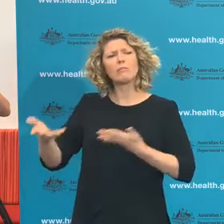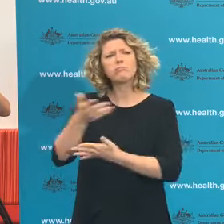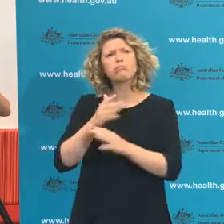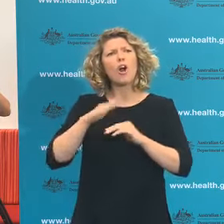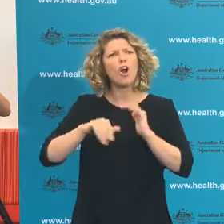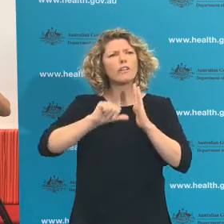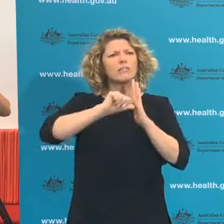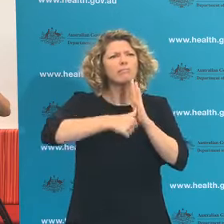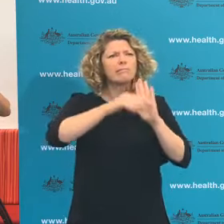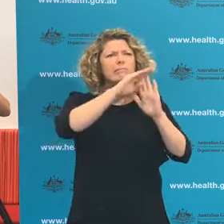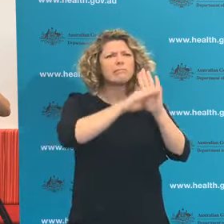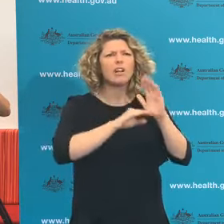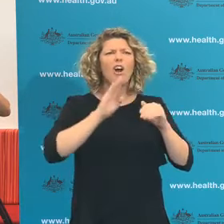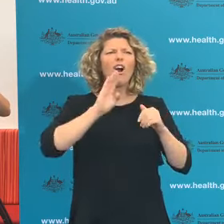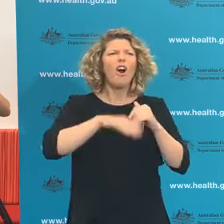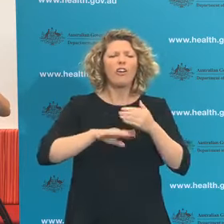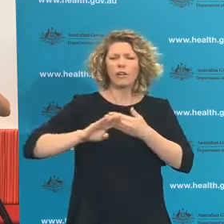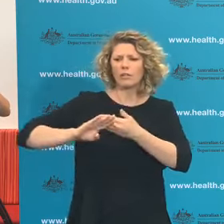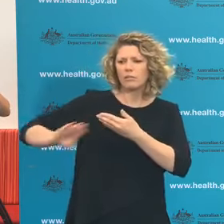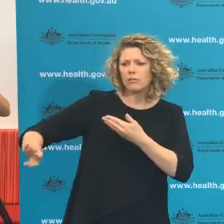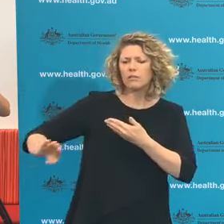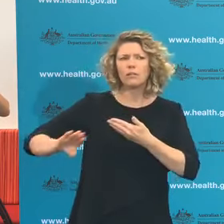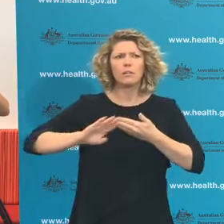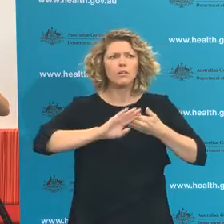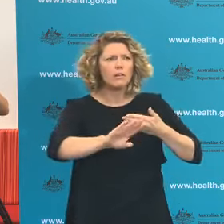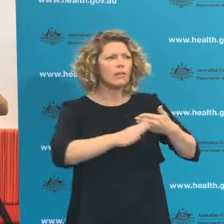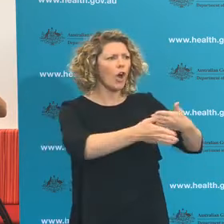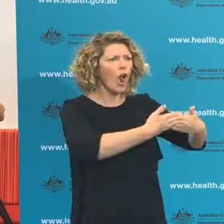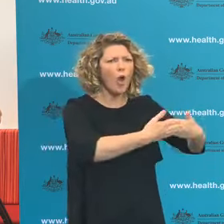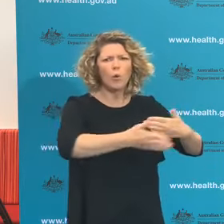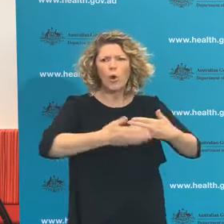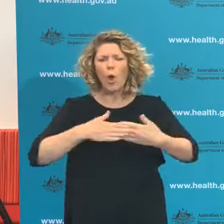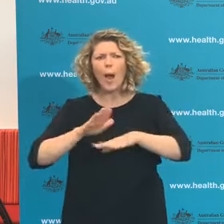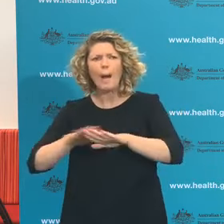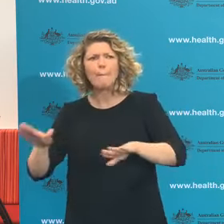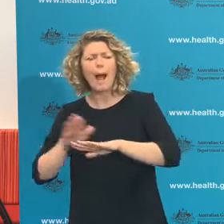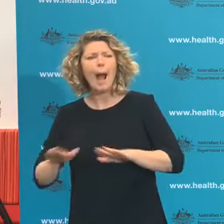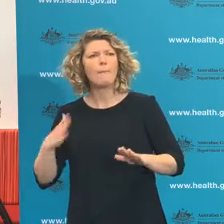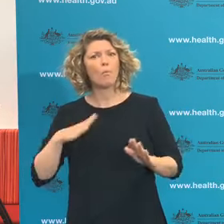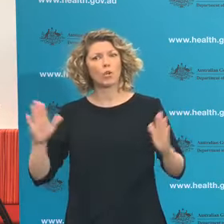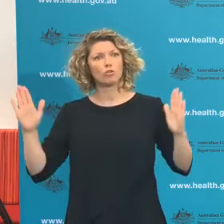distancing measures, we have to be so well prepared. Part of that preparedness